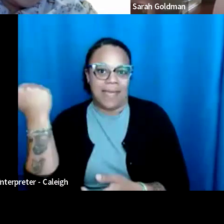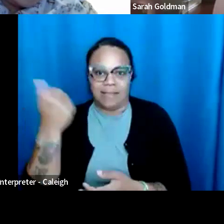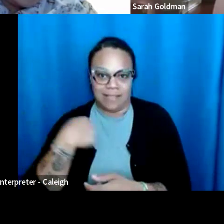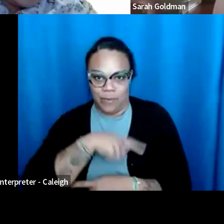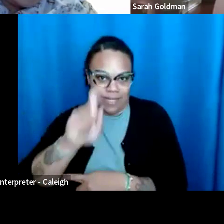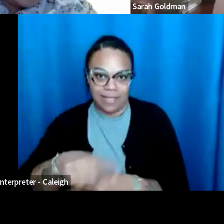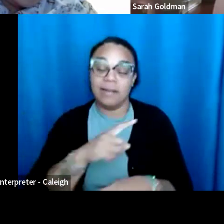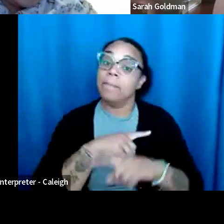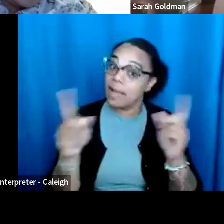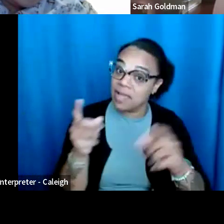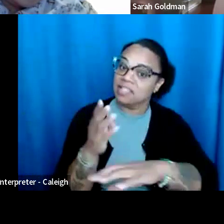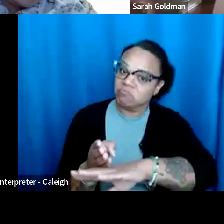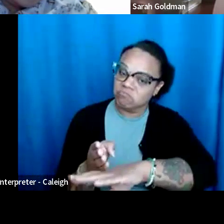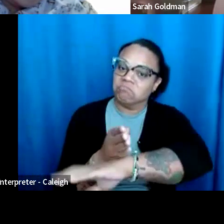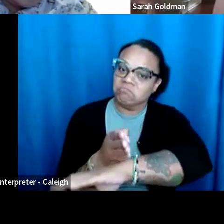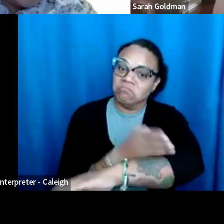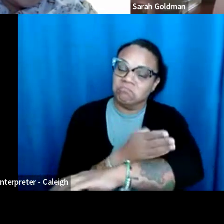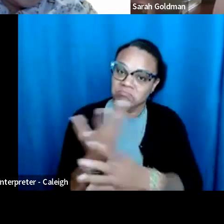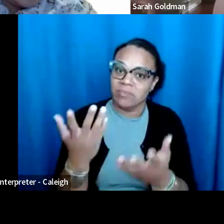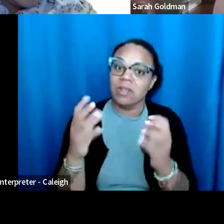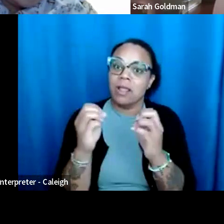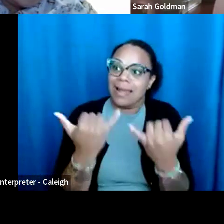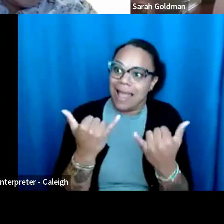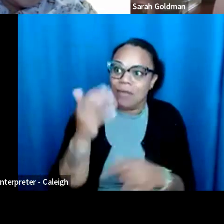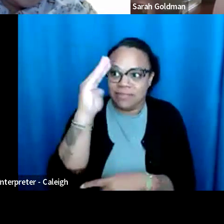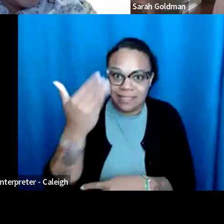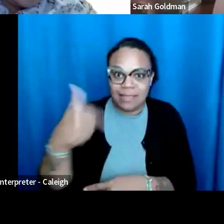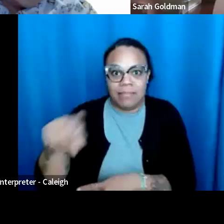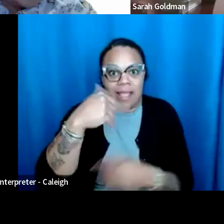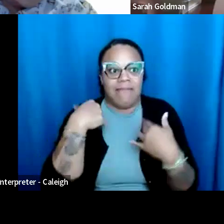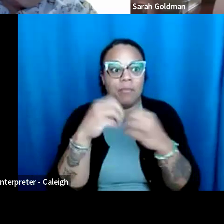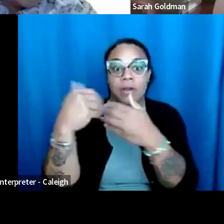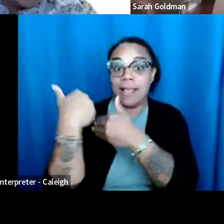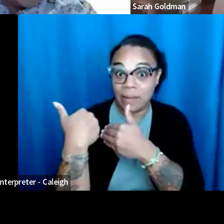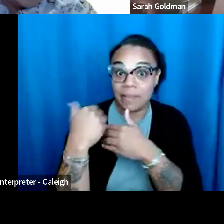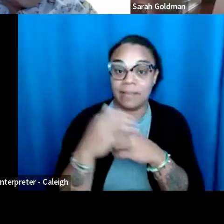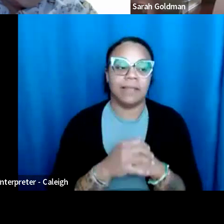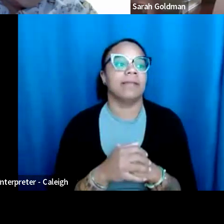in terms of how the county here in Miami deals with complaints,